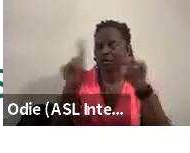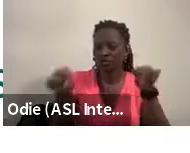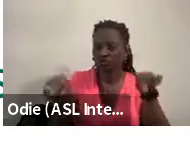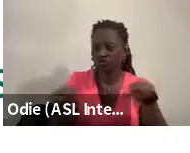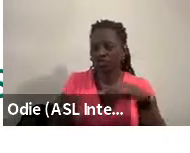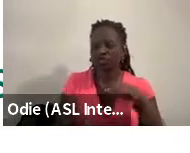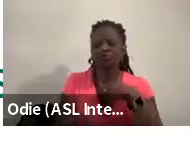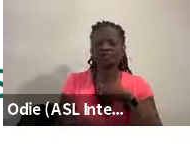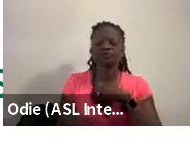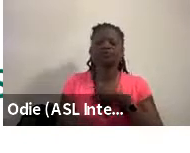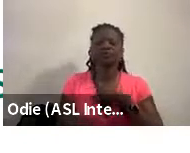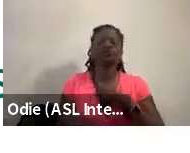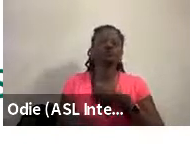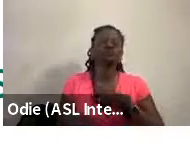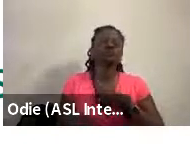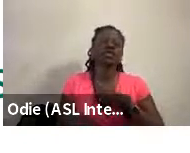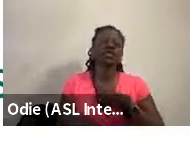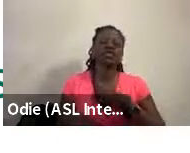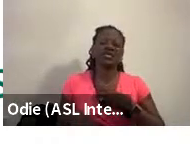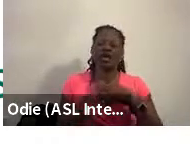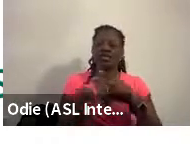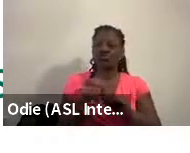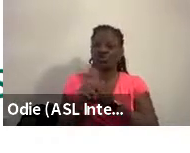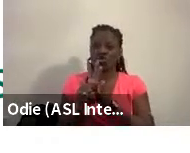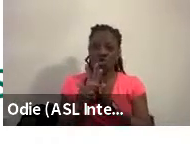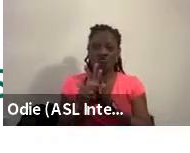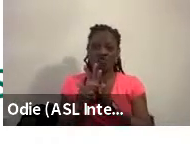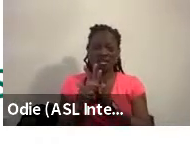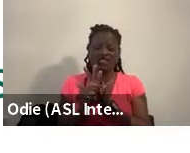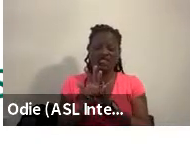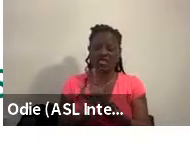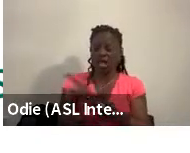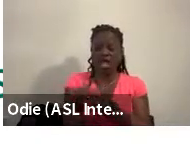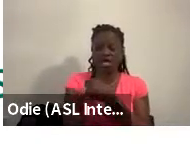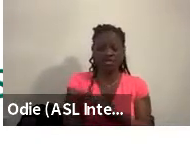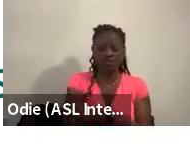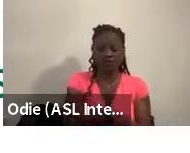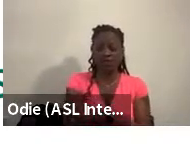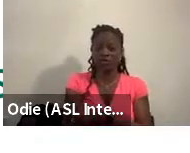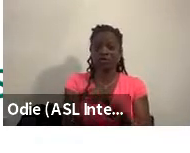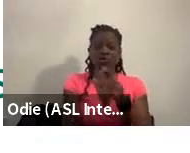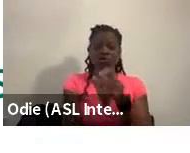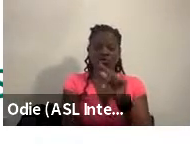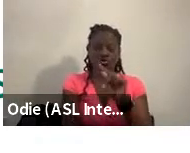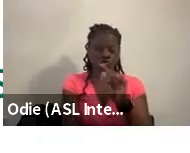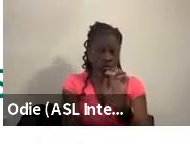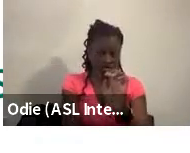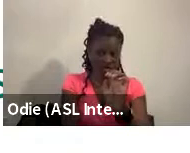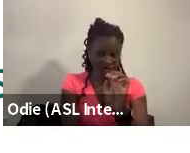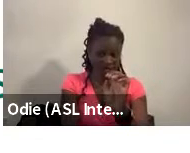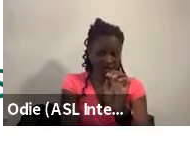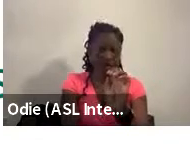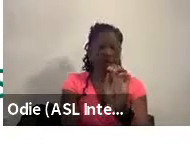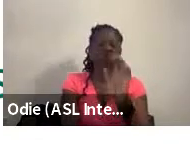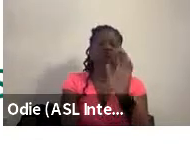the covid-19 hospitalization rates of adults. Sixty five plus decreased sharply about six weeks after the vaccination efforts started.